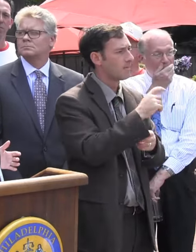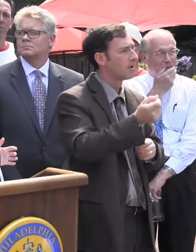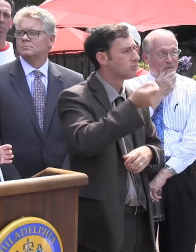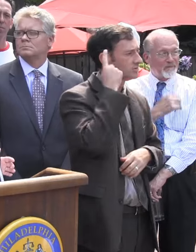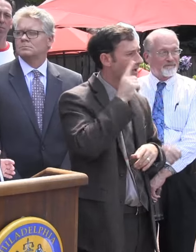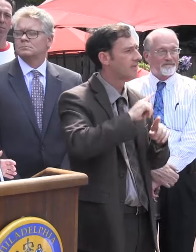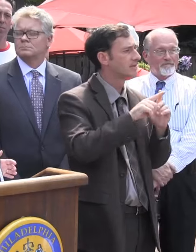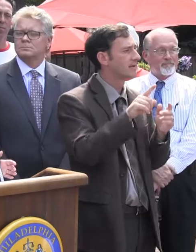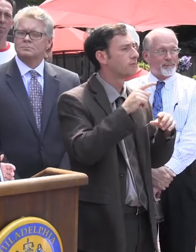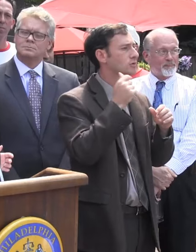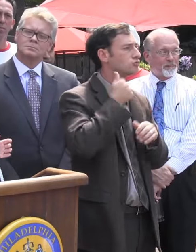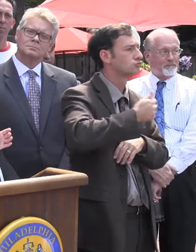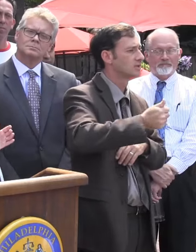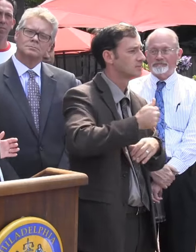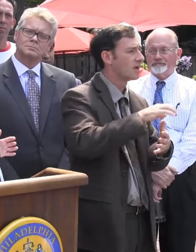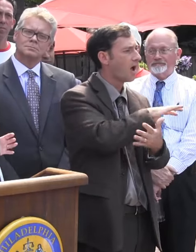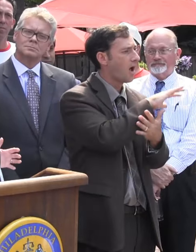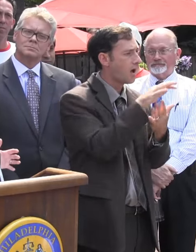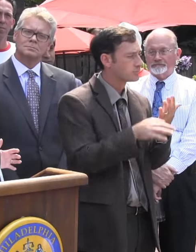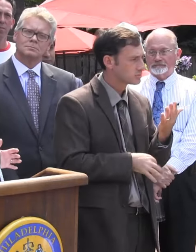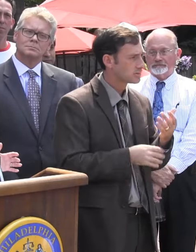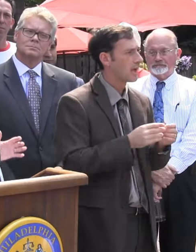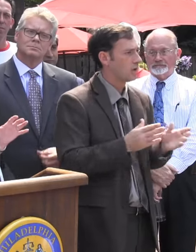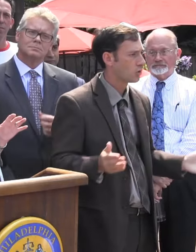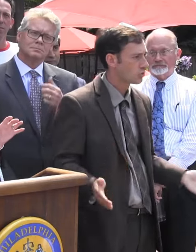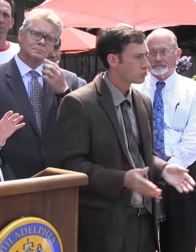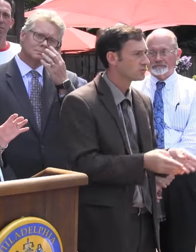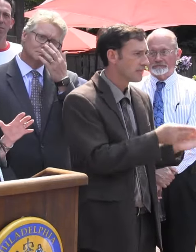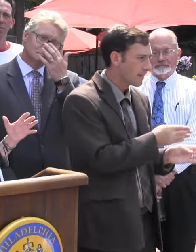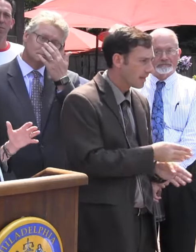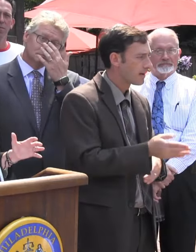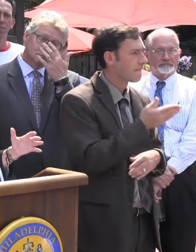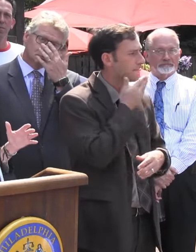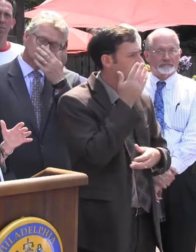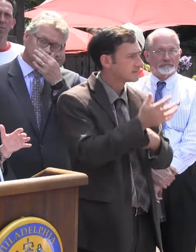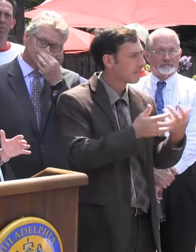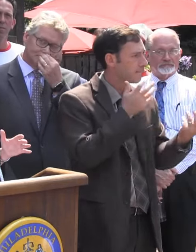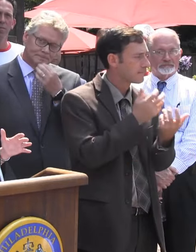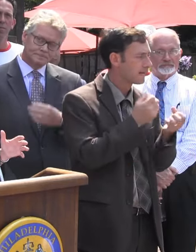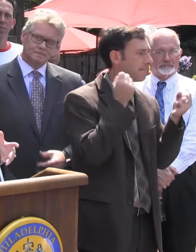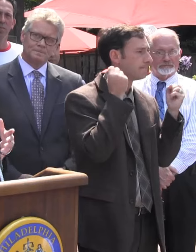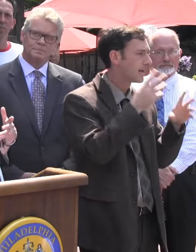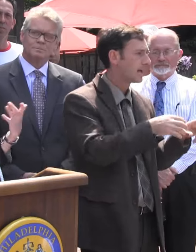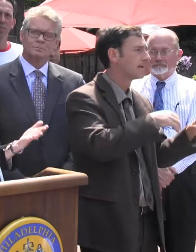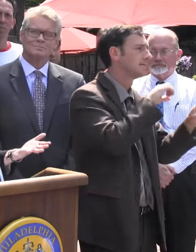options available, and encourage planning to best meet the many scenarios that local